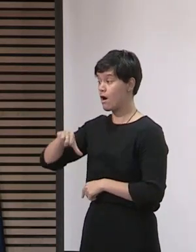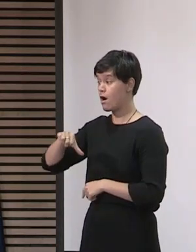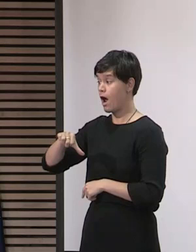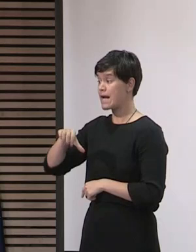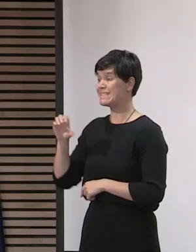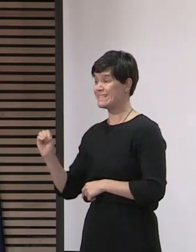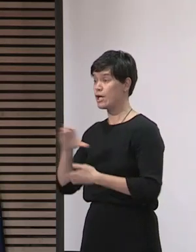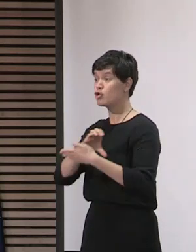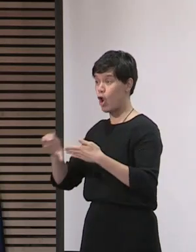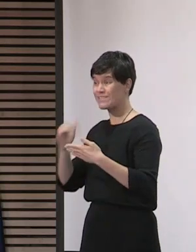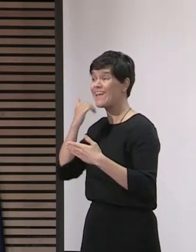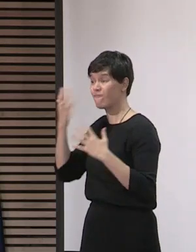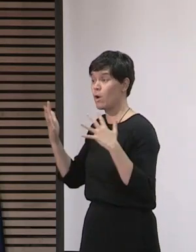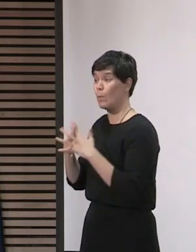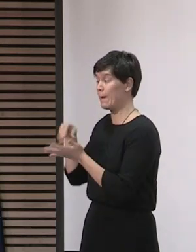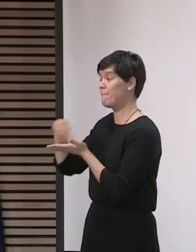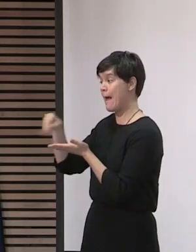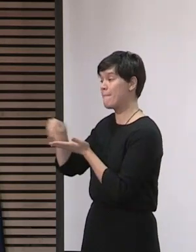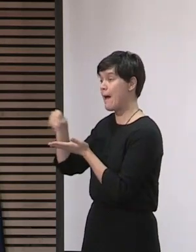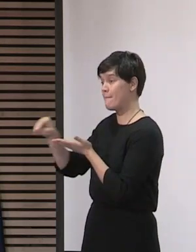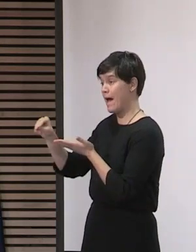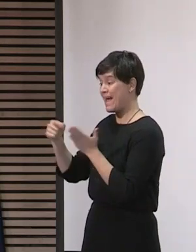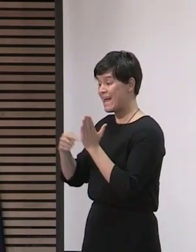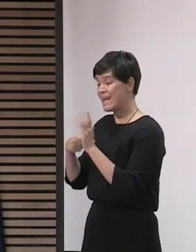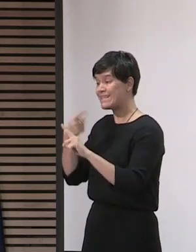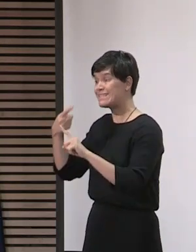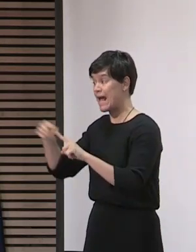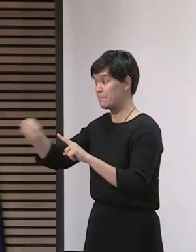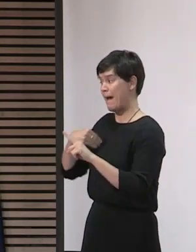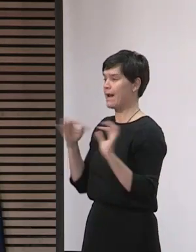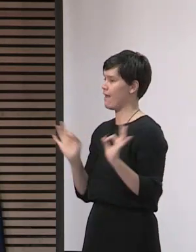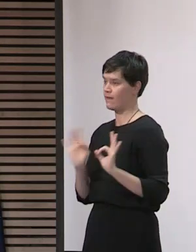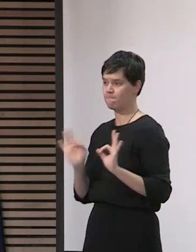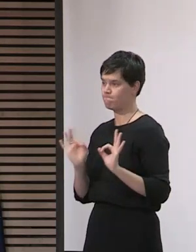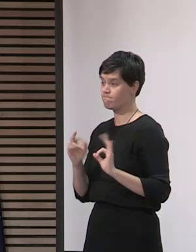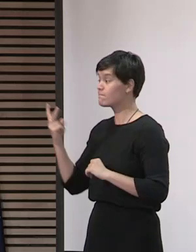worker will receive $490 tax-free a week for 12 weeks to help cushion them through